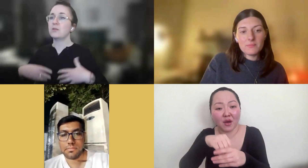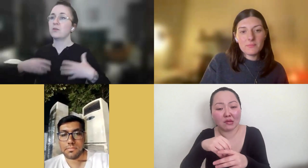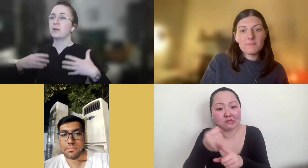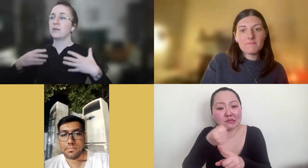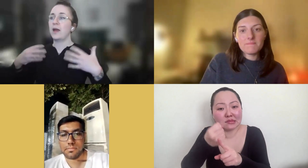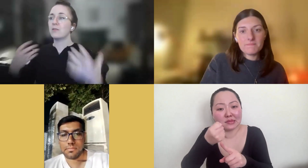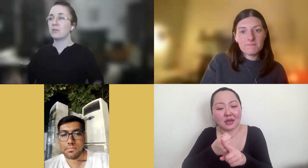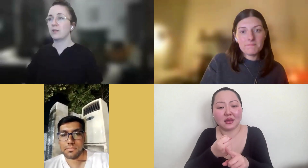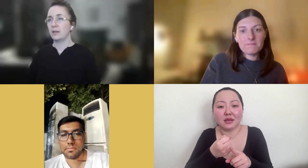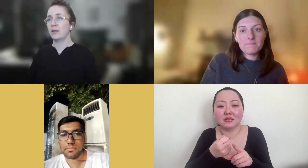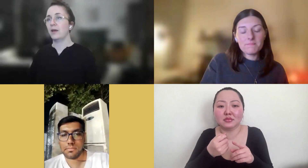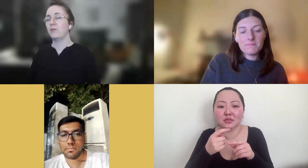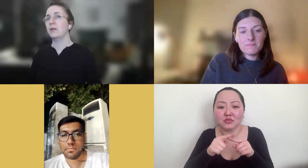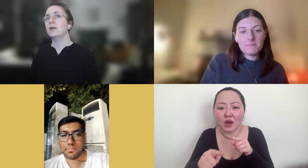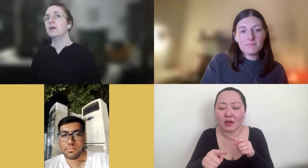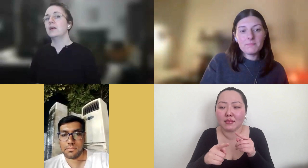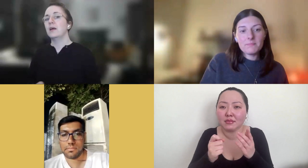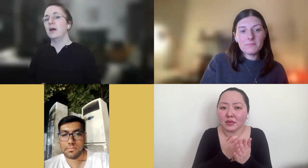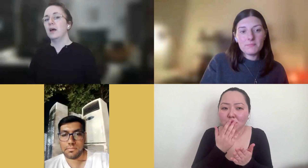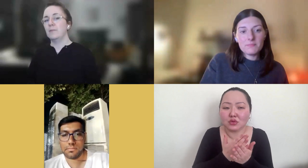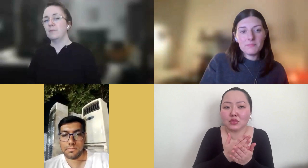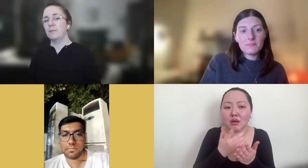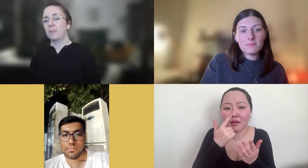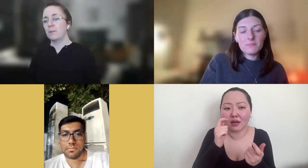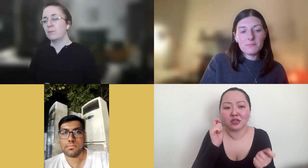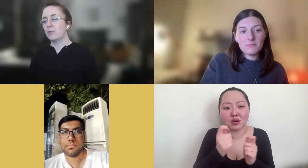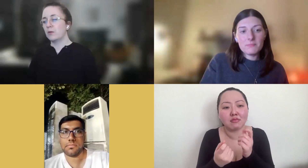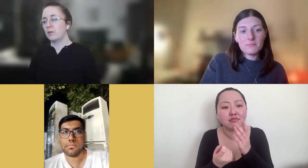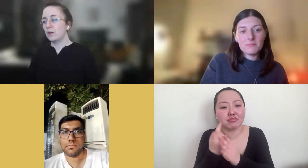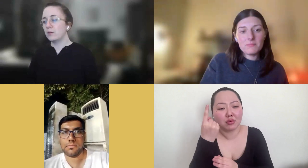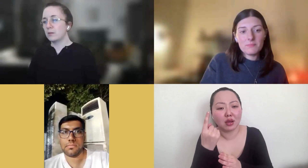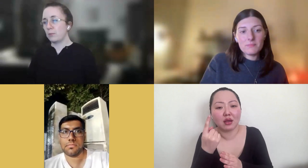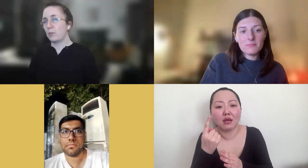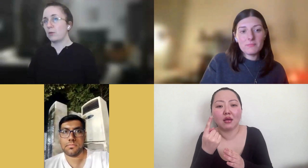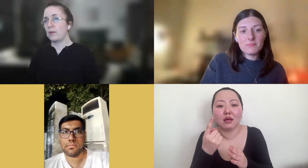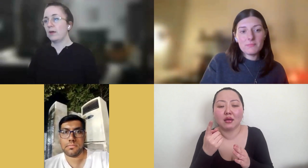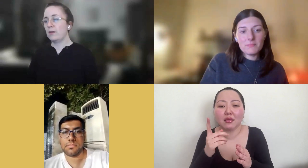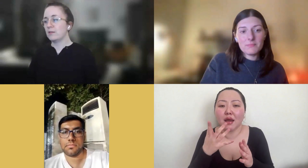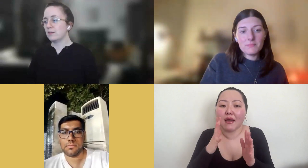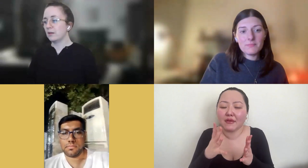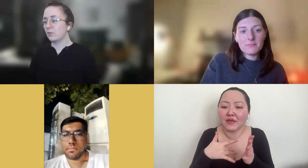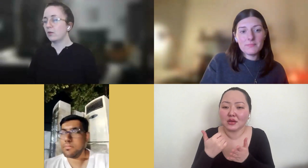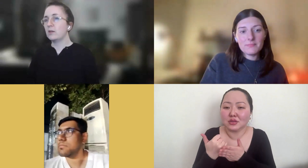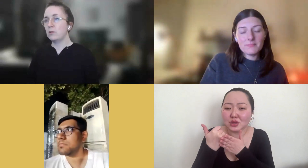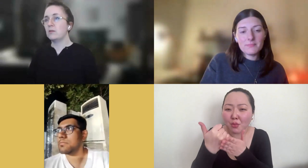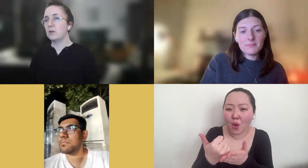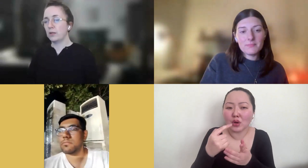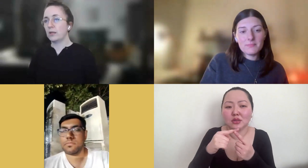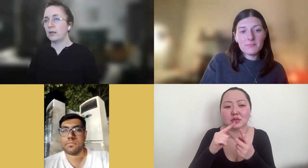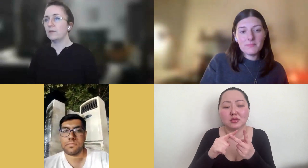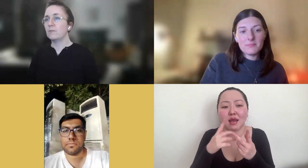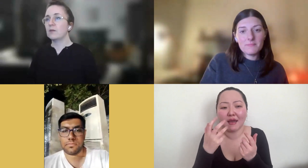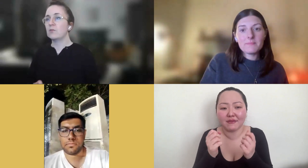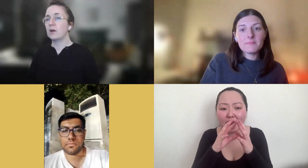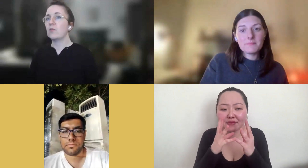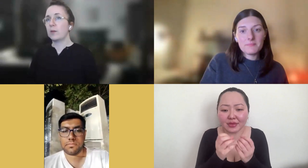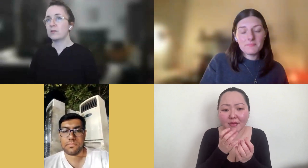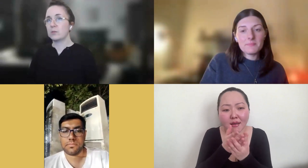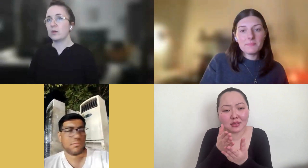need to feel they are supported and for young people today, find community quickly, find spaces